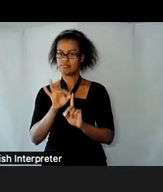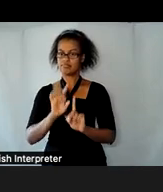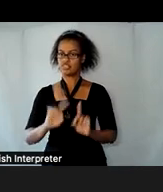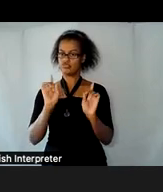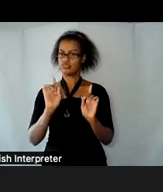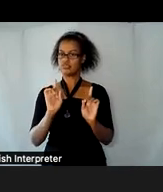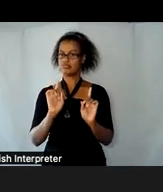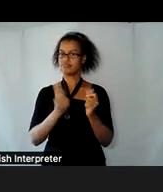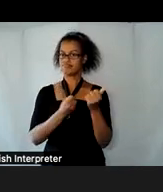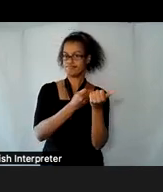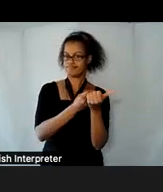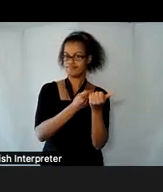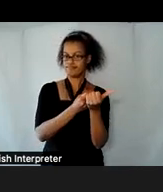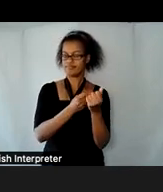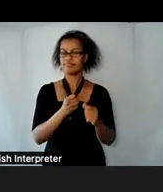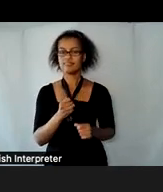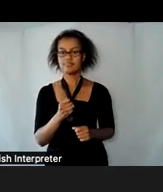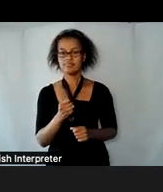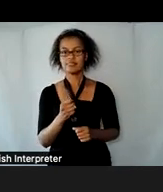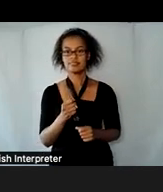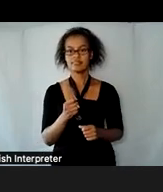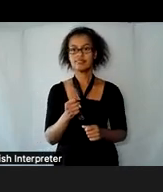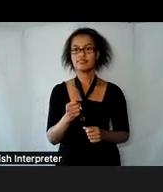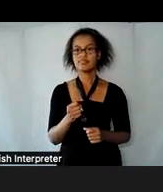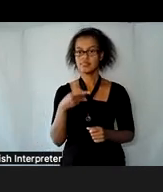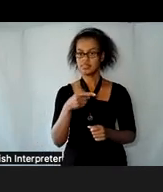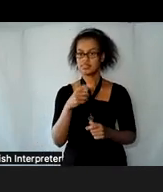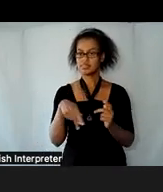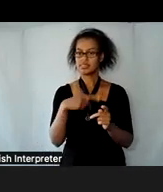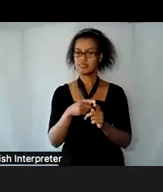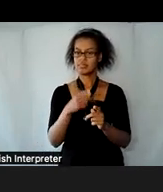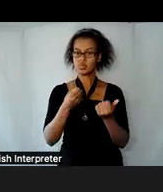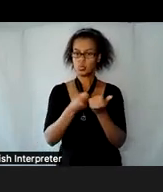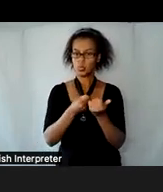in partnership with Toronto Arts Foundation, where this kind of support is offered.